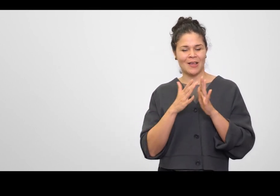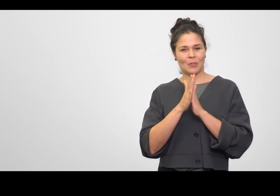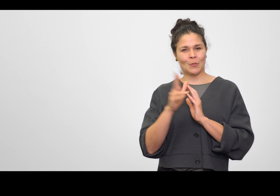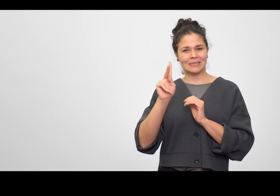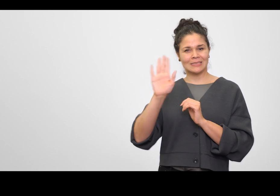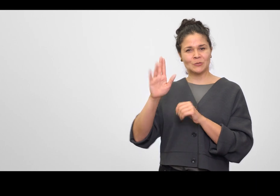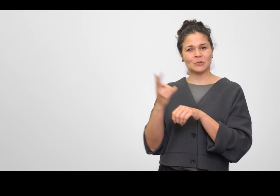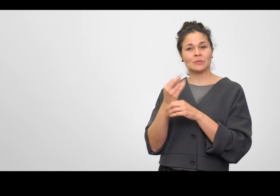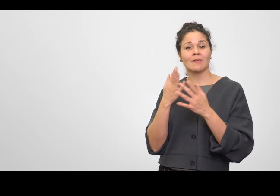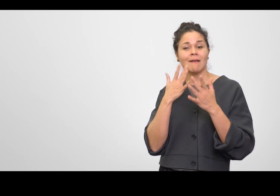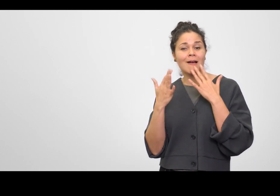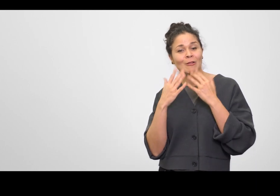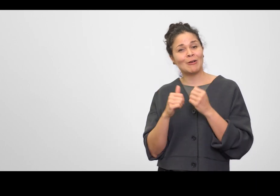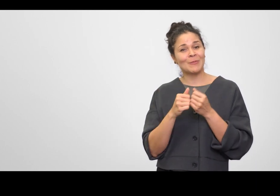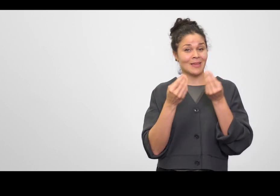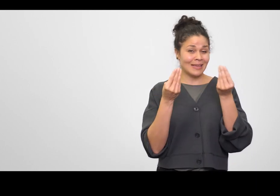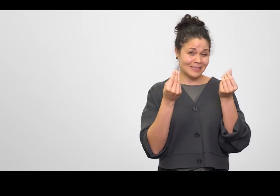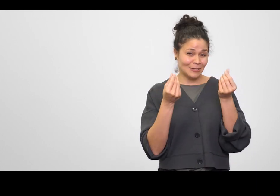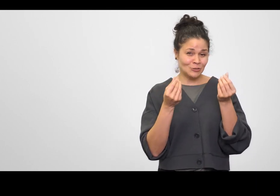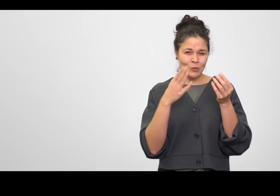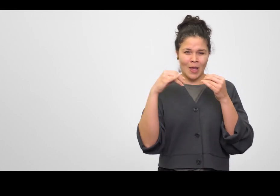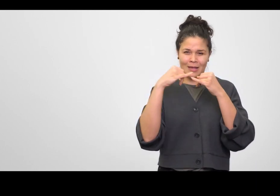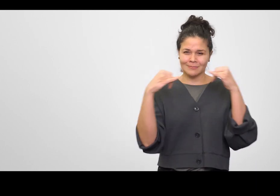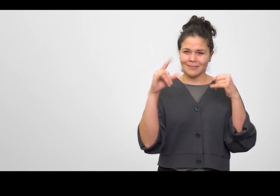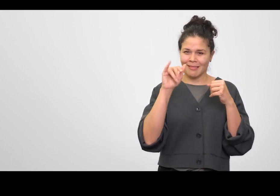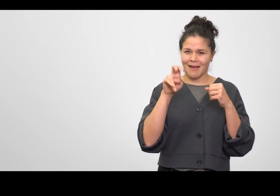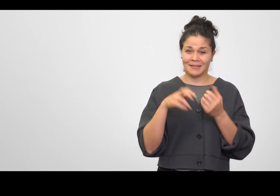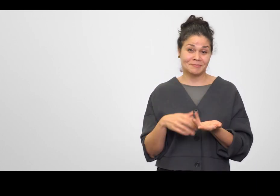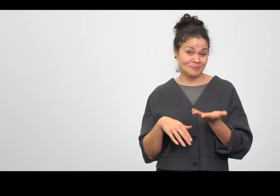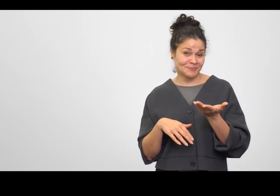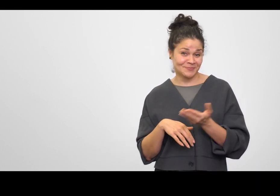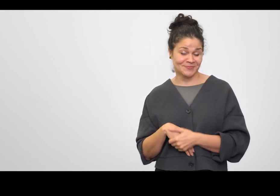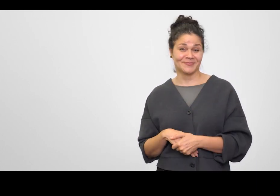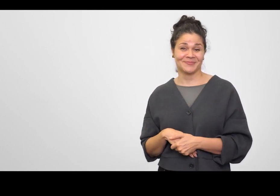through Kandinsky’s use of color, texture and line?